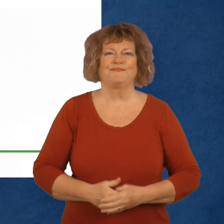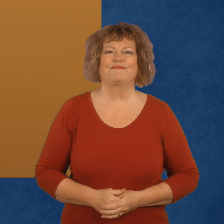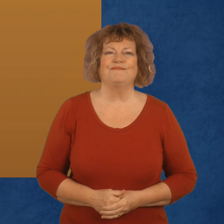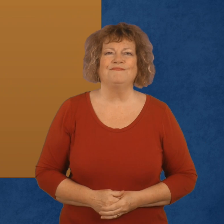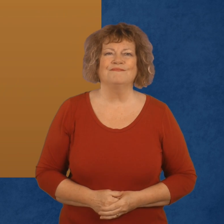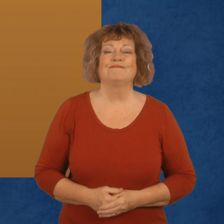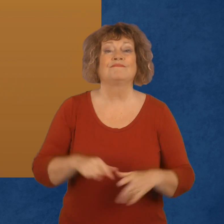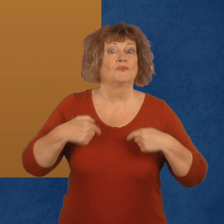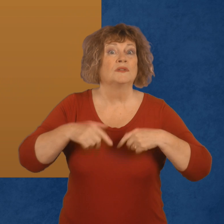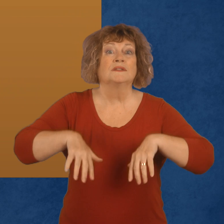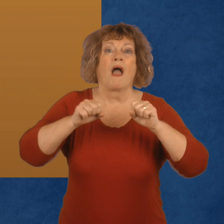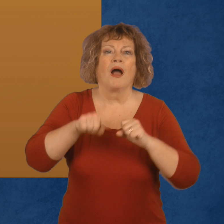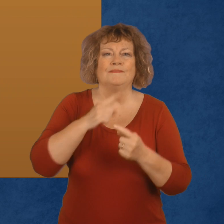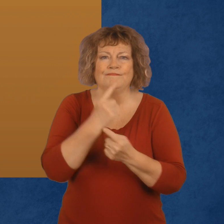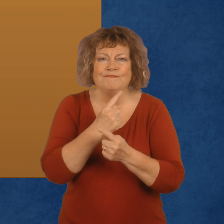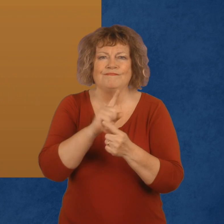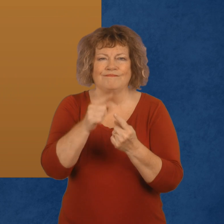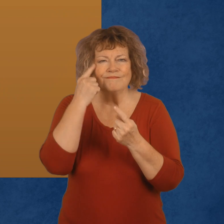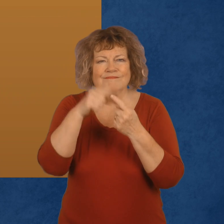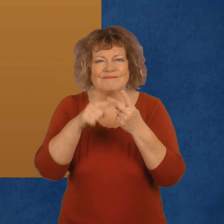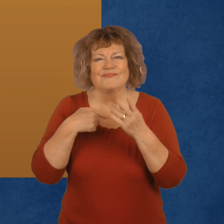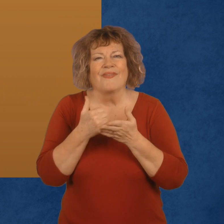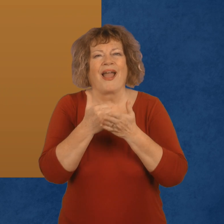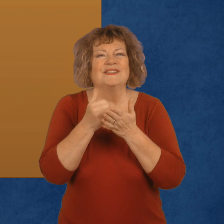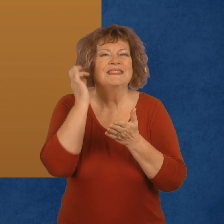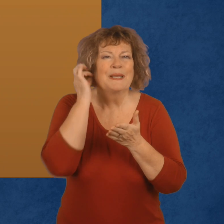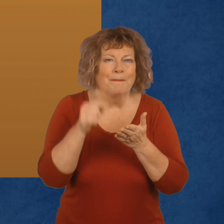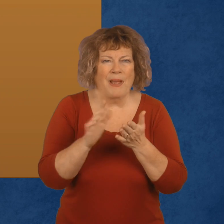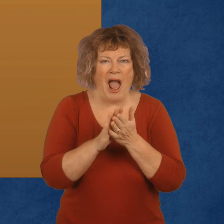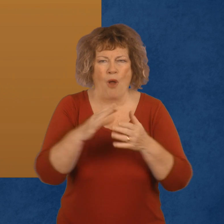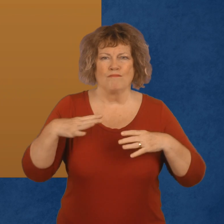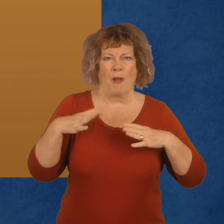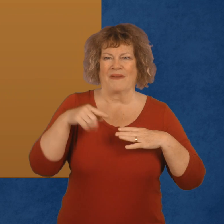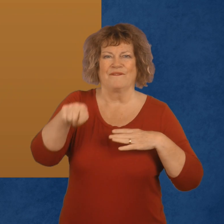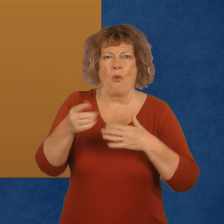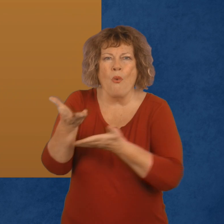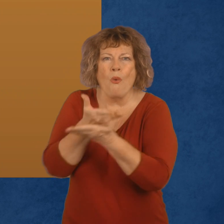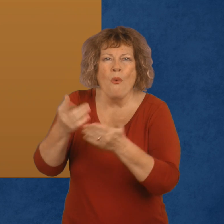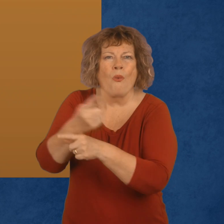Details about how to connect to your video hearing, and how long has been set aside to hear your case,